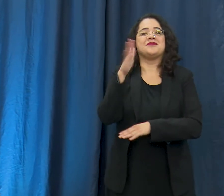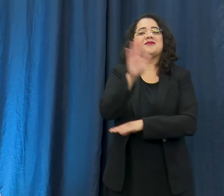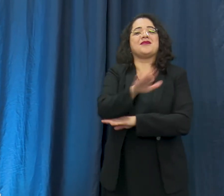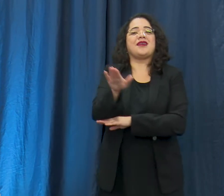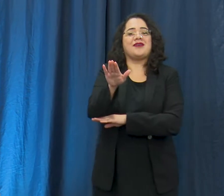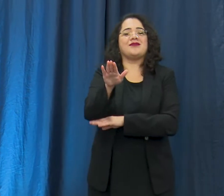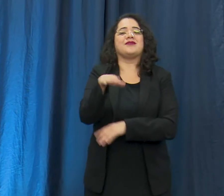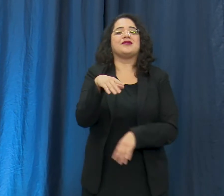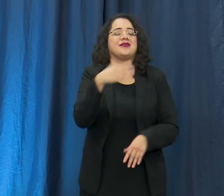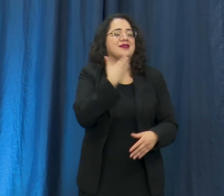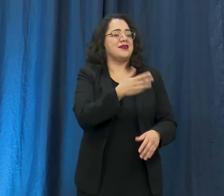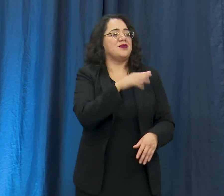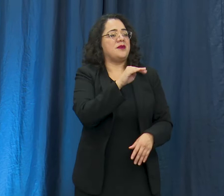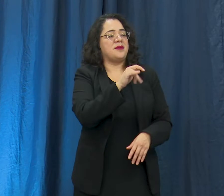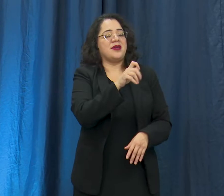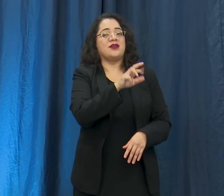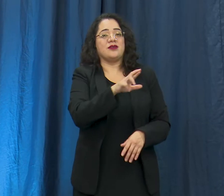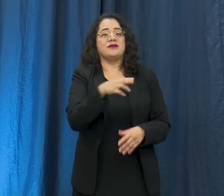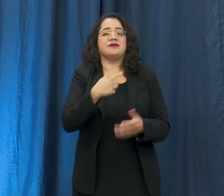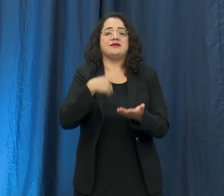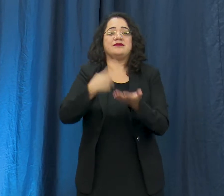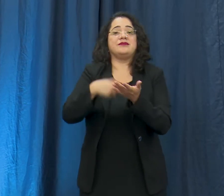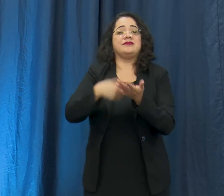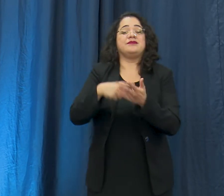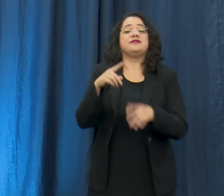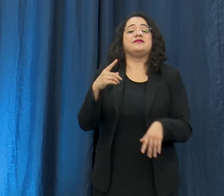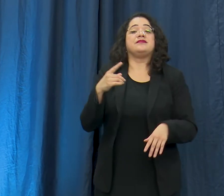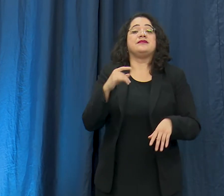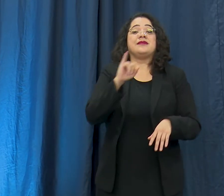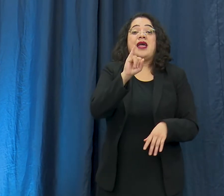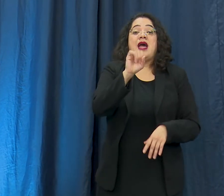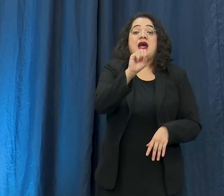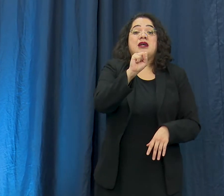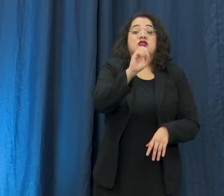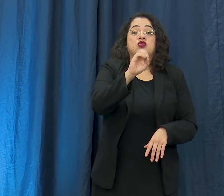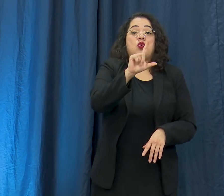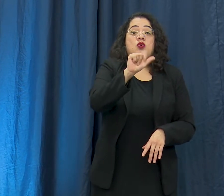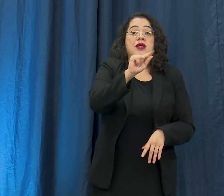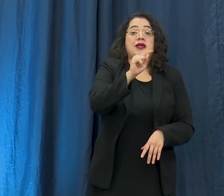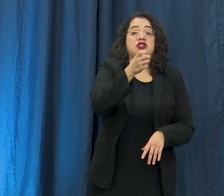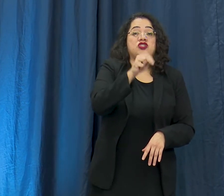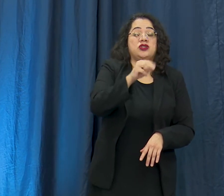amended isolation and quarantine order. As the Mayor mentioned the CDC recently